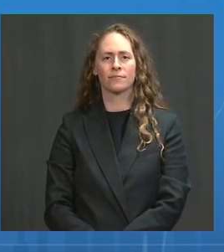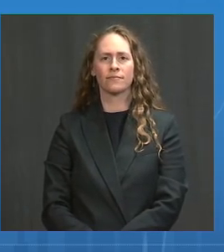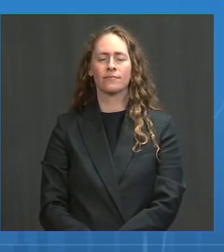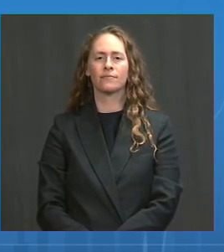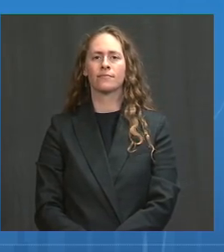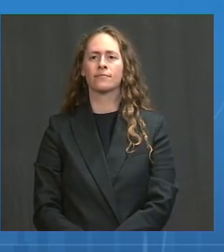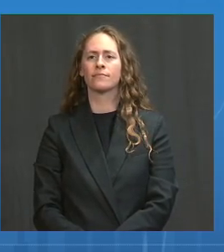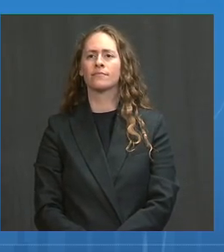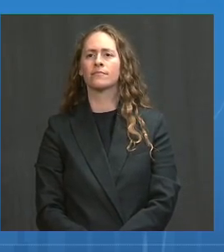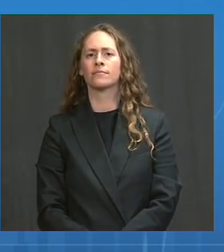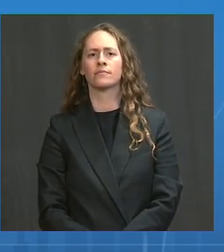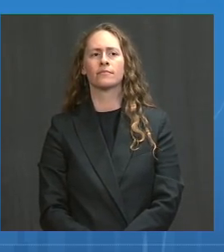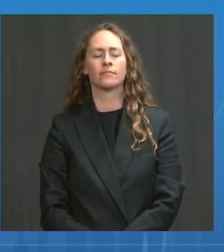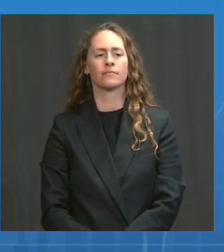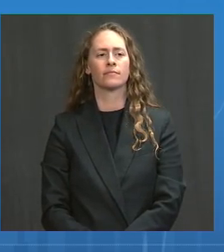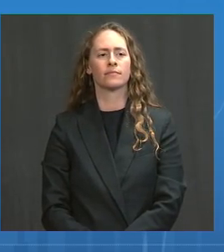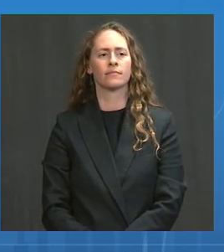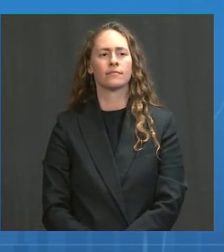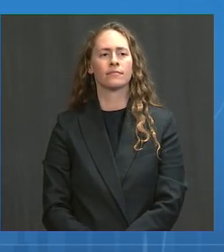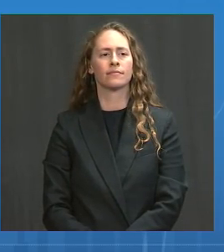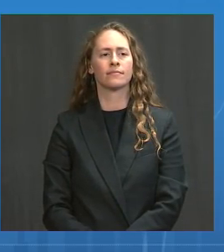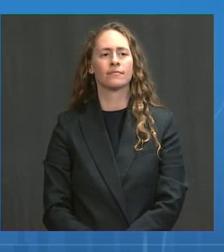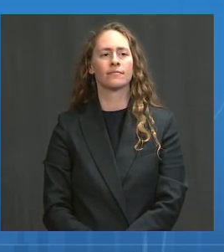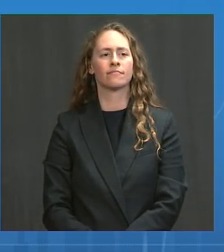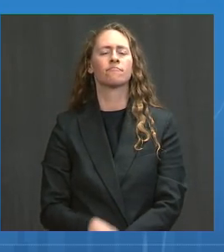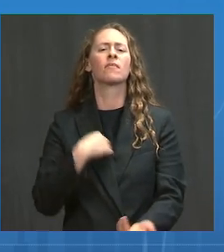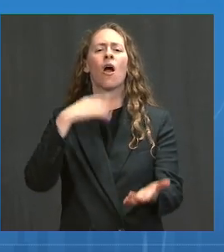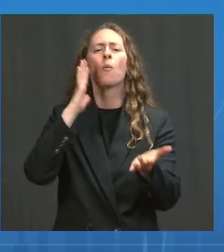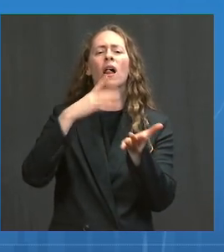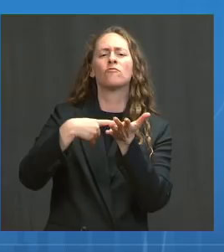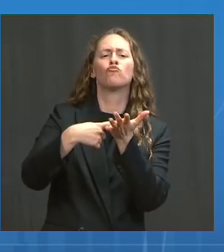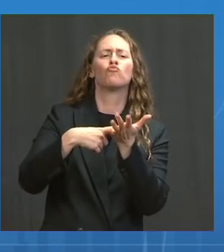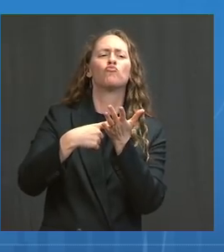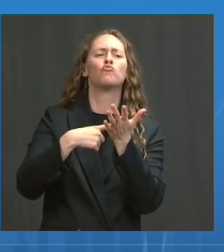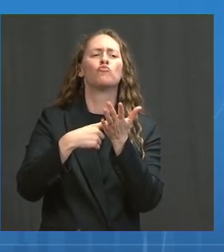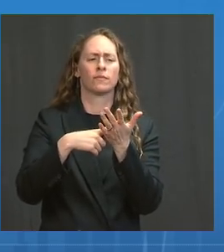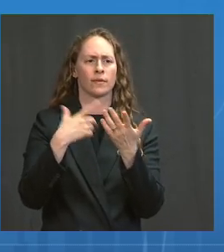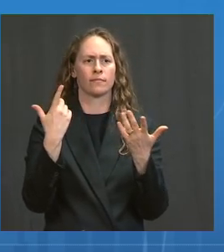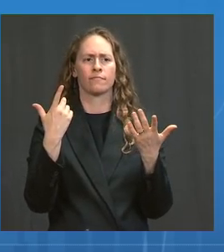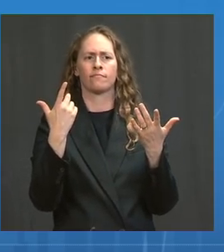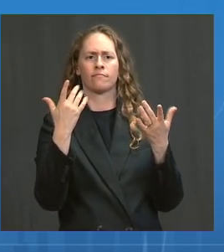What I'd like to do over the next couple of minutes is to address the issue of the role